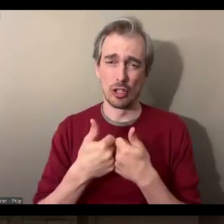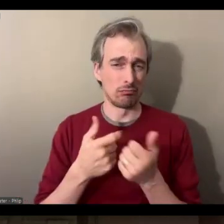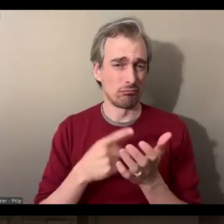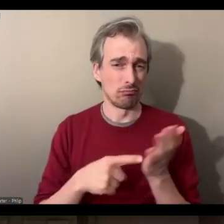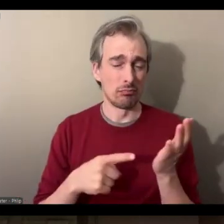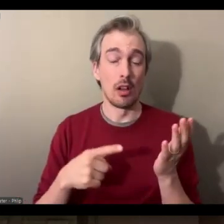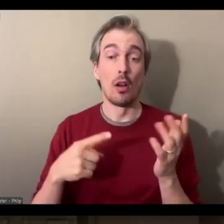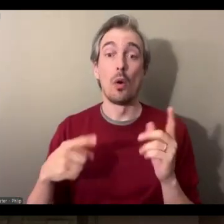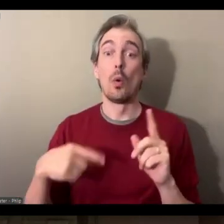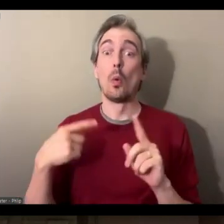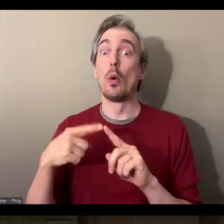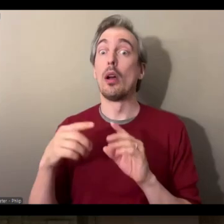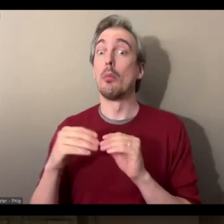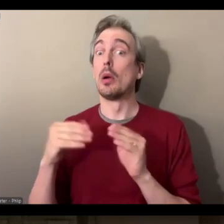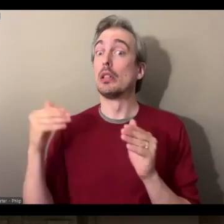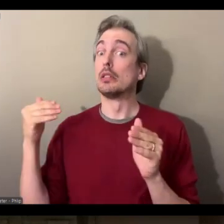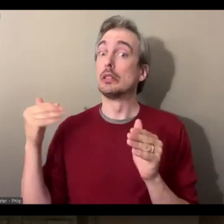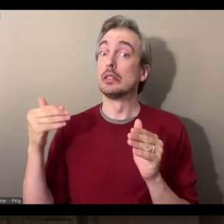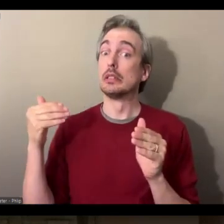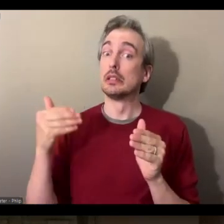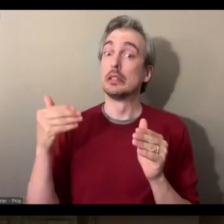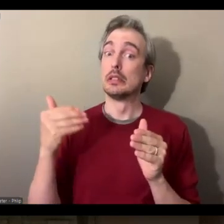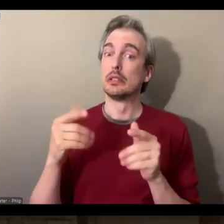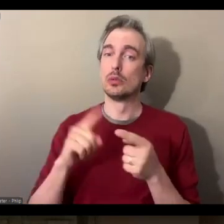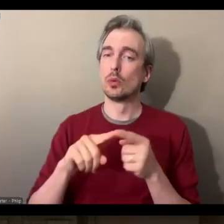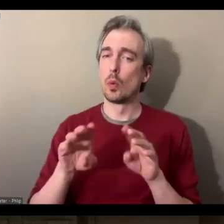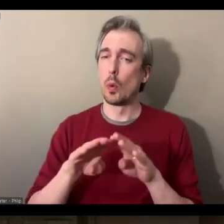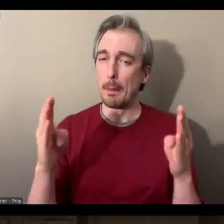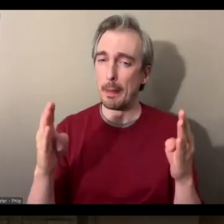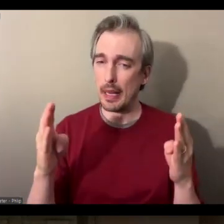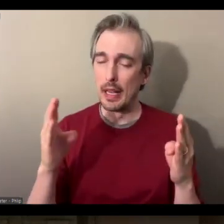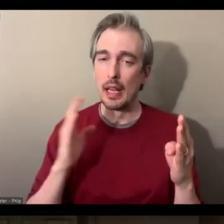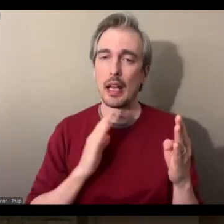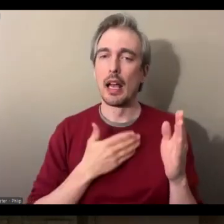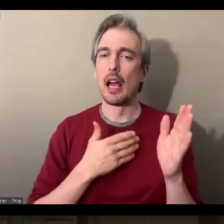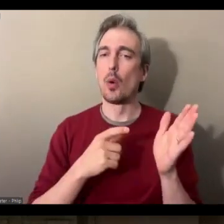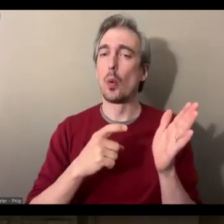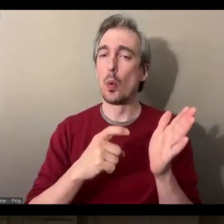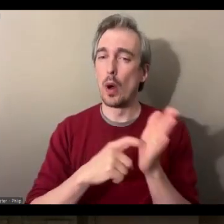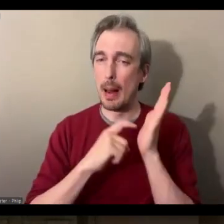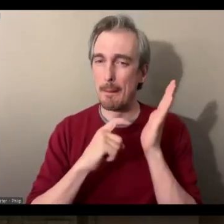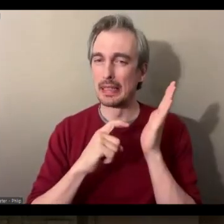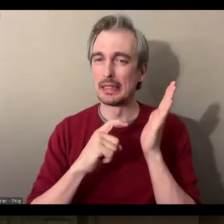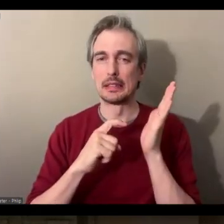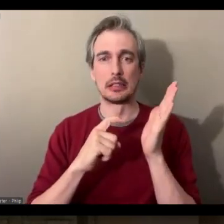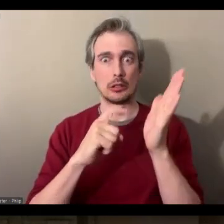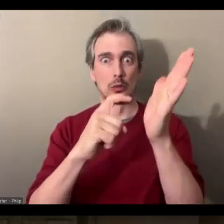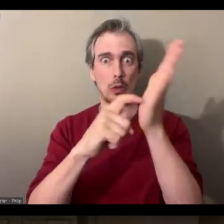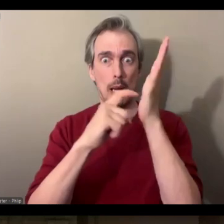going back to our requirements, requirements, requirements slide... Our requirements, they kept